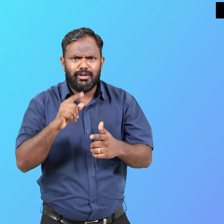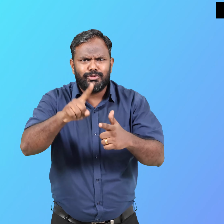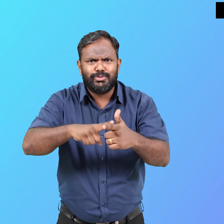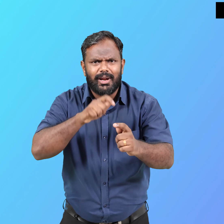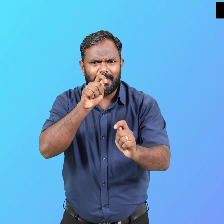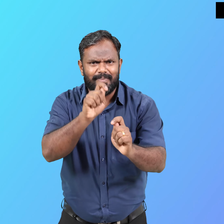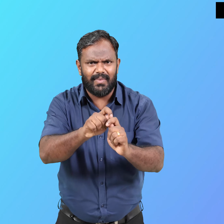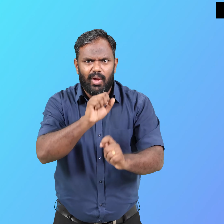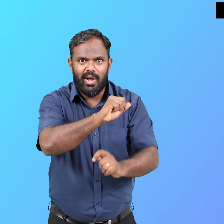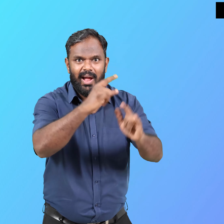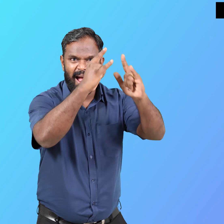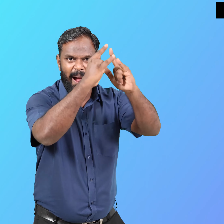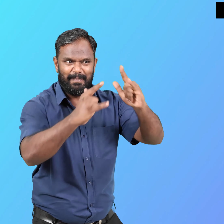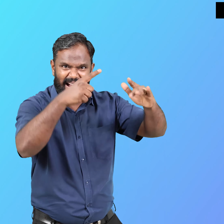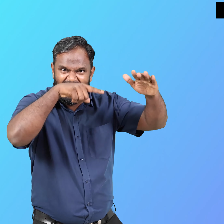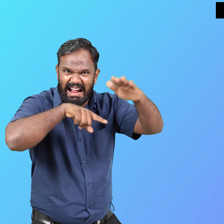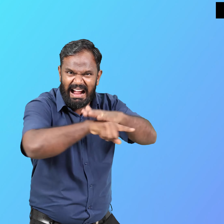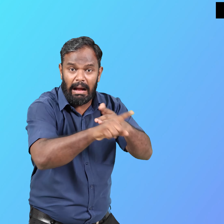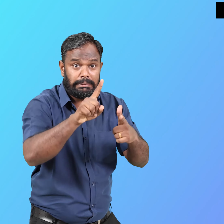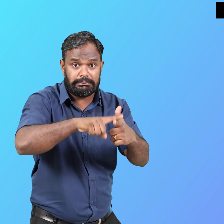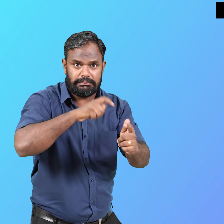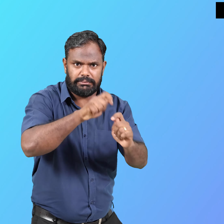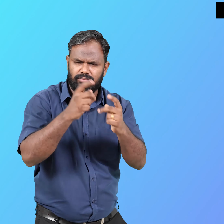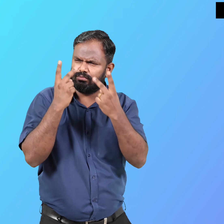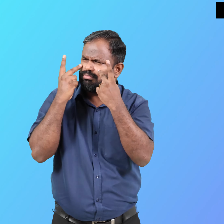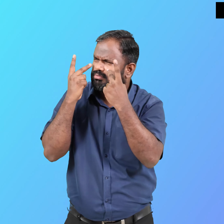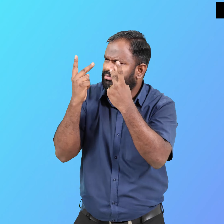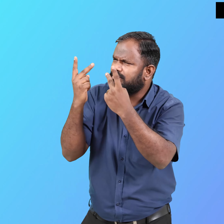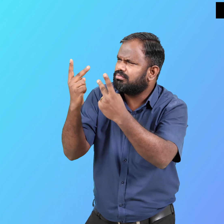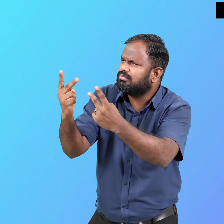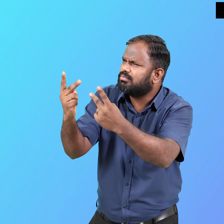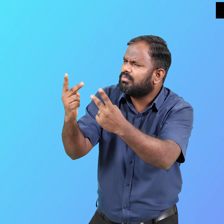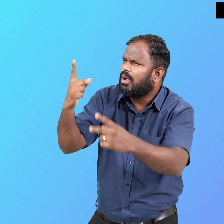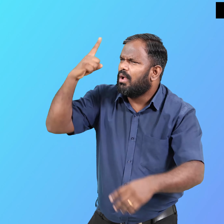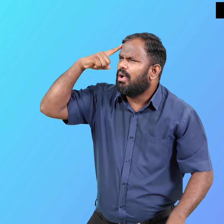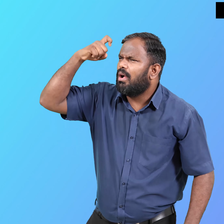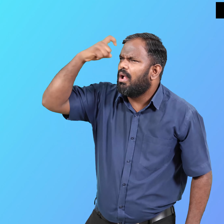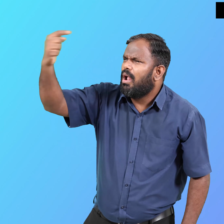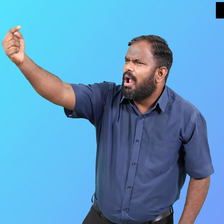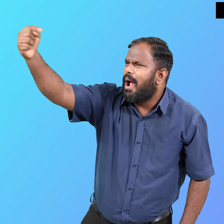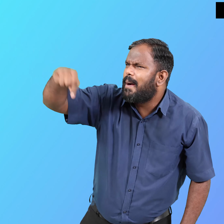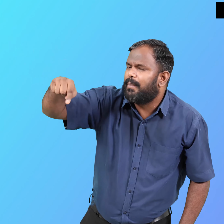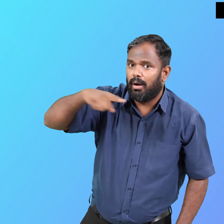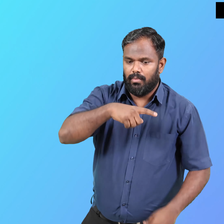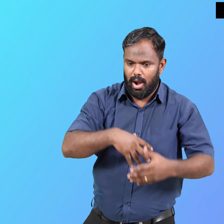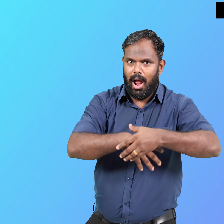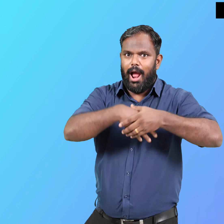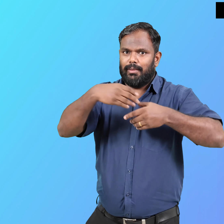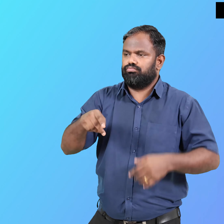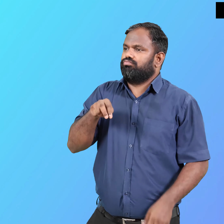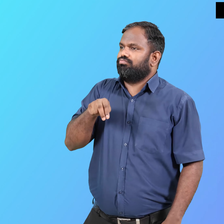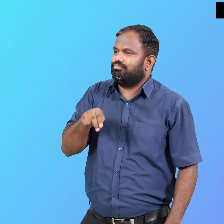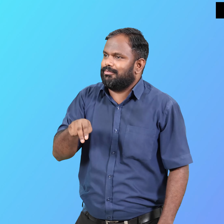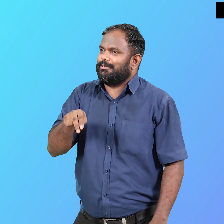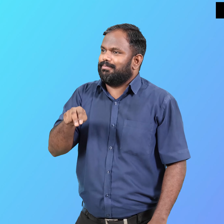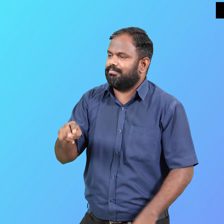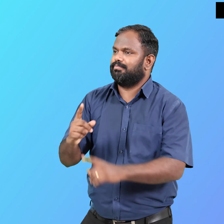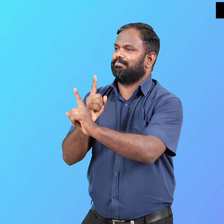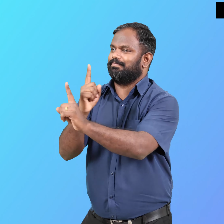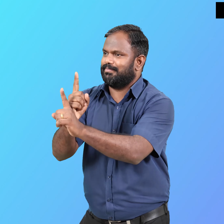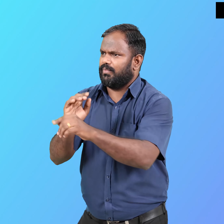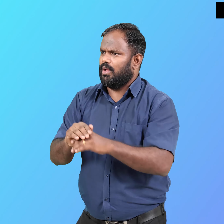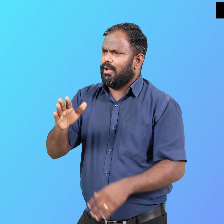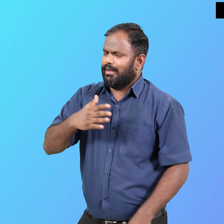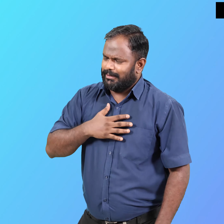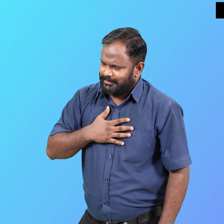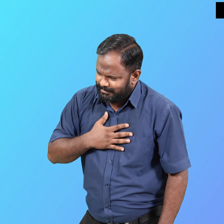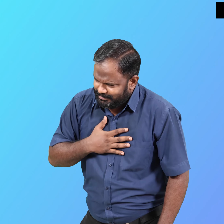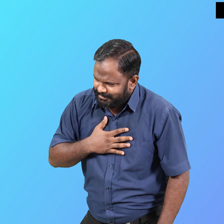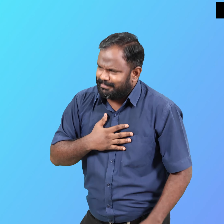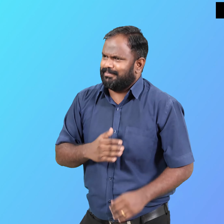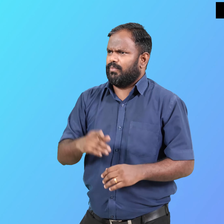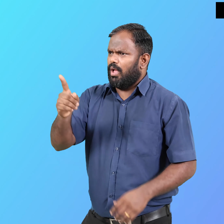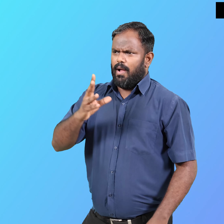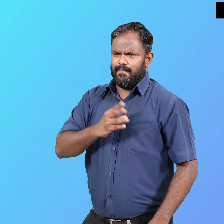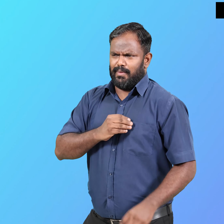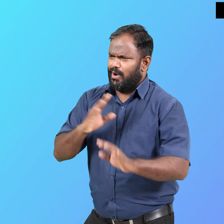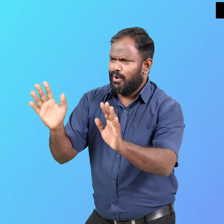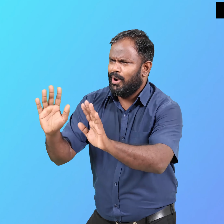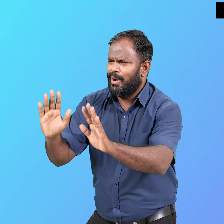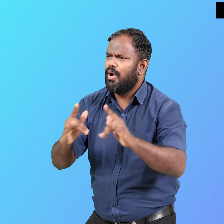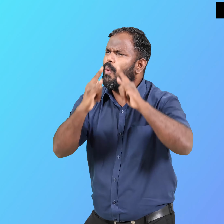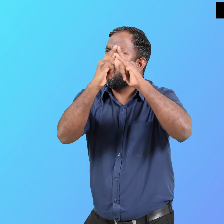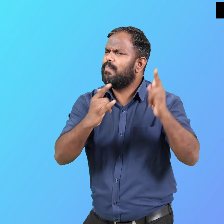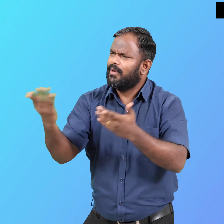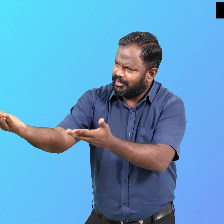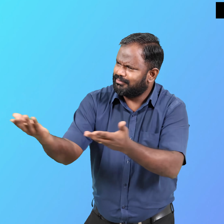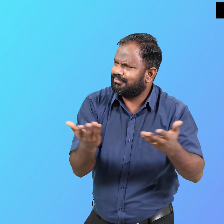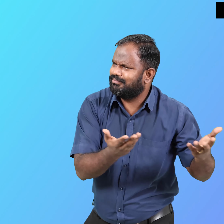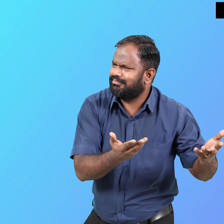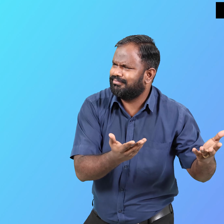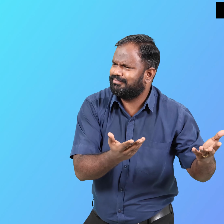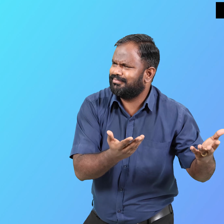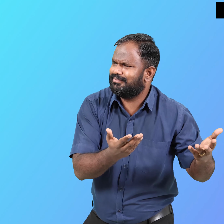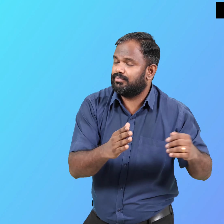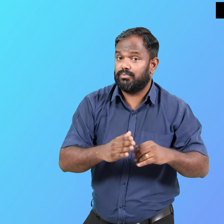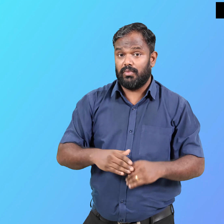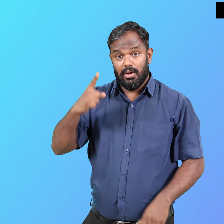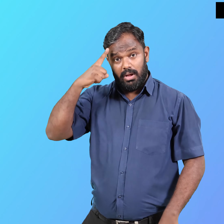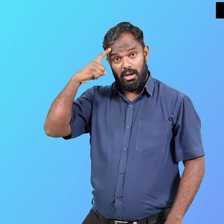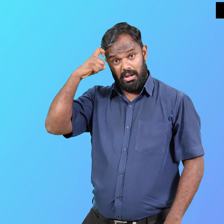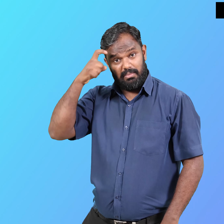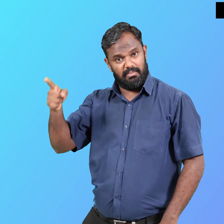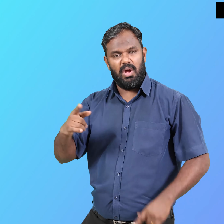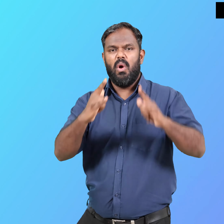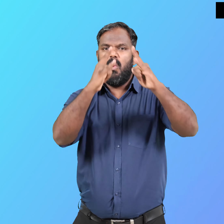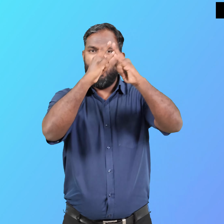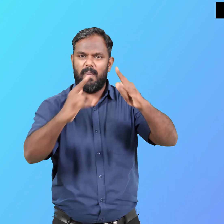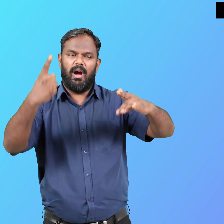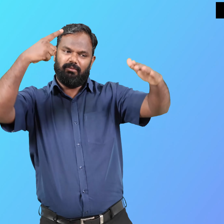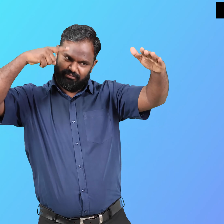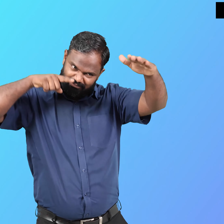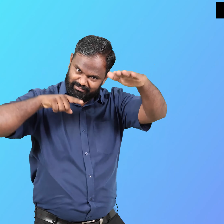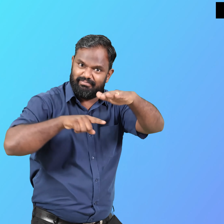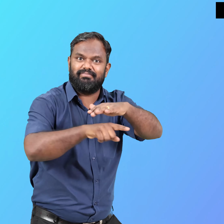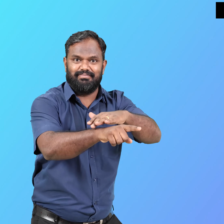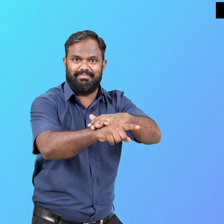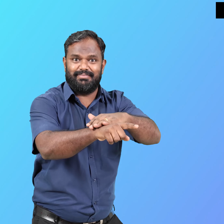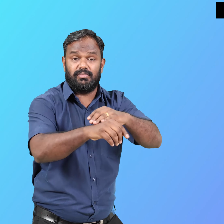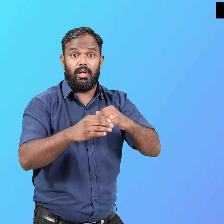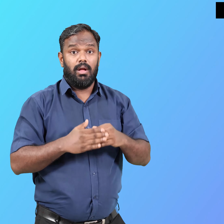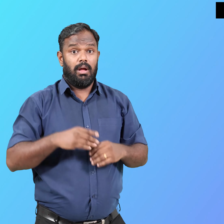Jael saw him coming, so she went out to meet him and said, “Sir, come into my tent. Come in. Don’t be afraid.” So Sisera went into Jael’s tent,and she covered him with a blanket.